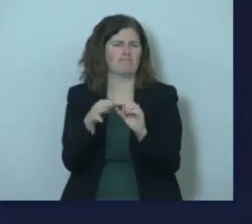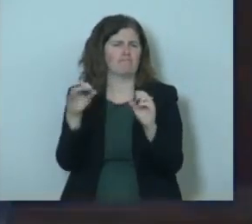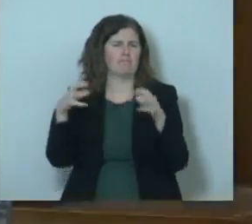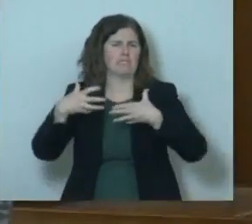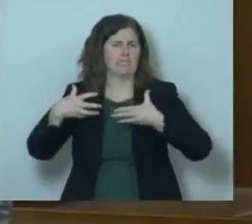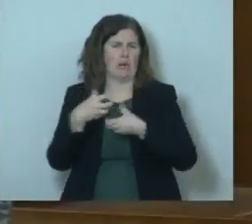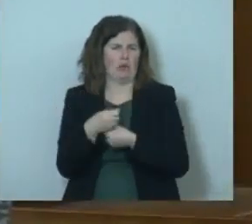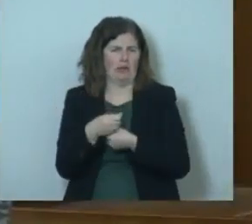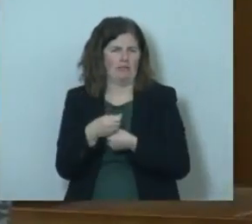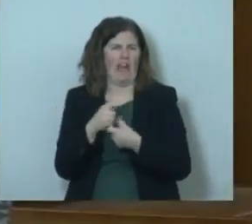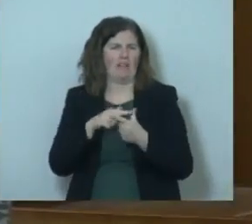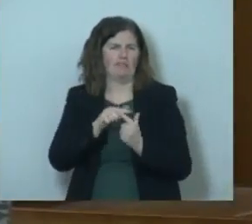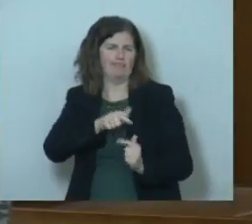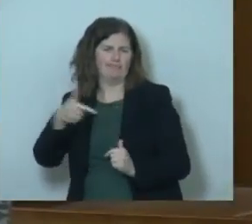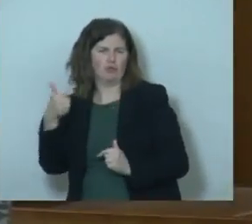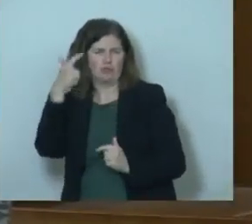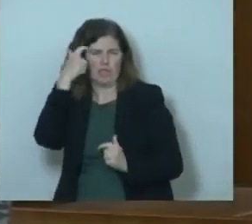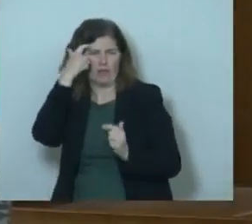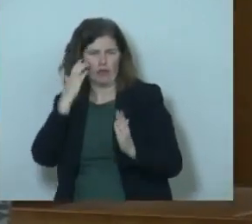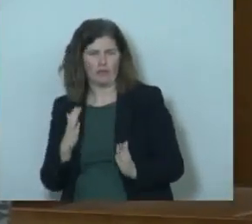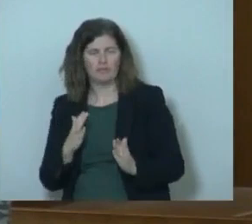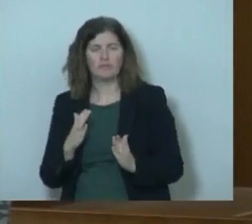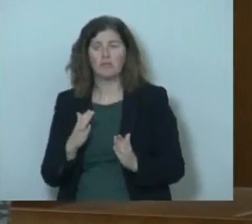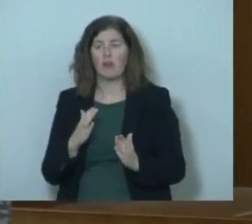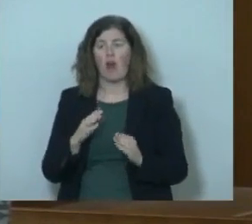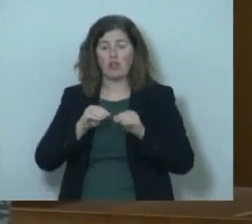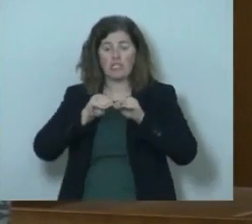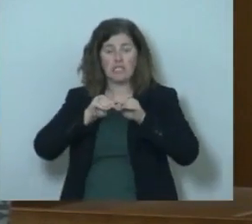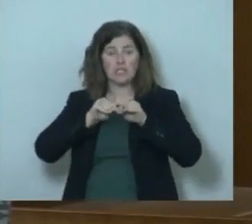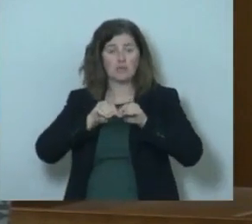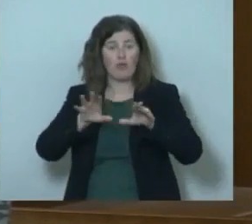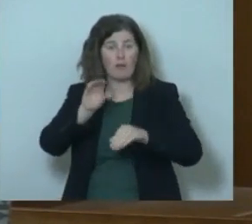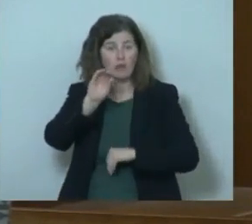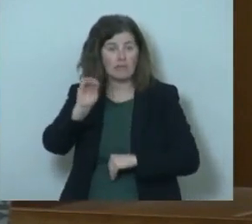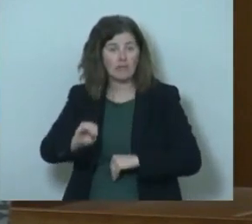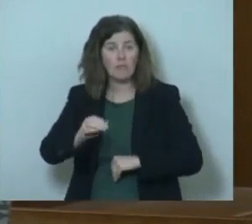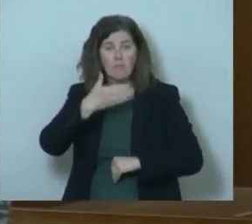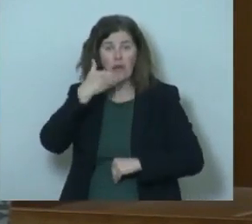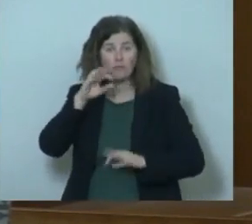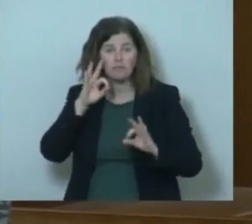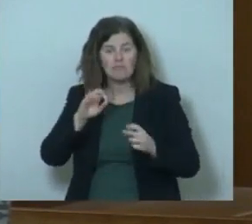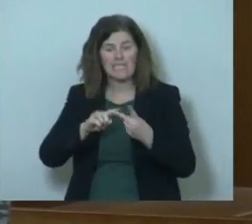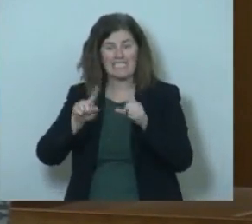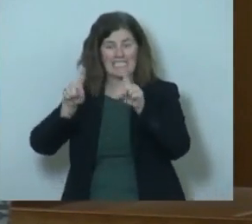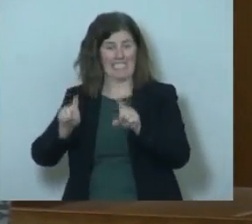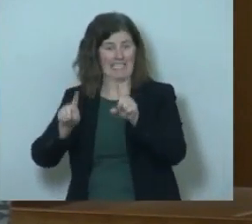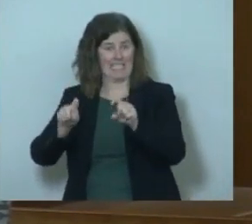LET’S SKIP THE SLIDE. DO WE HAVE THE SUMMARY SLIDE? I WILL BRIEFLY GO OVER IT.